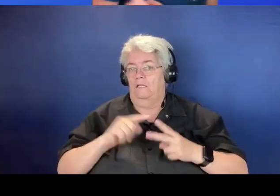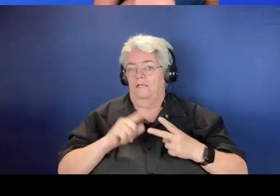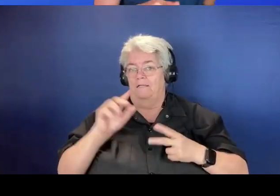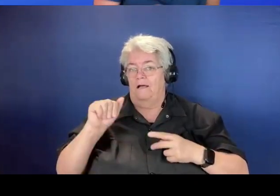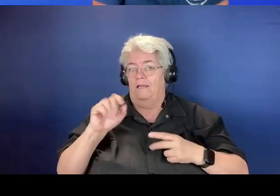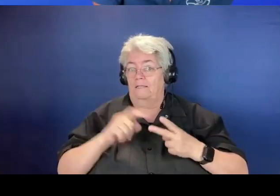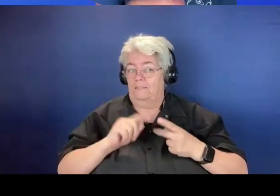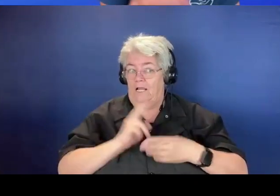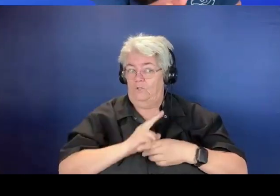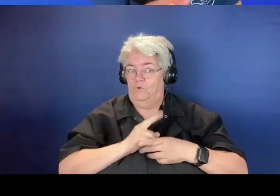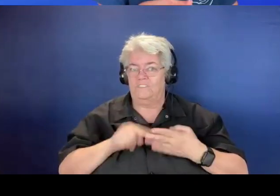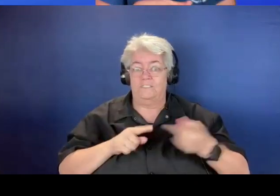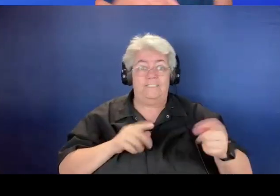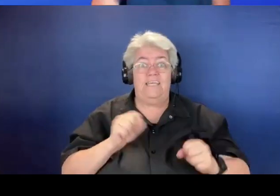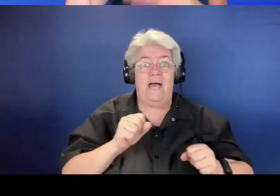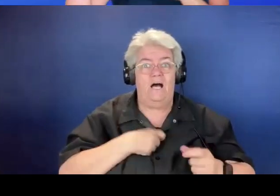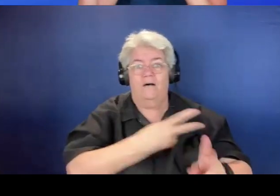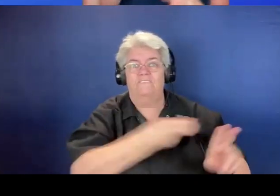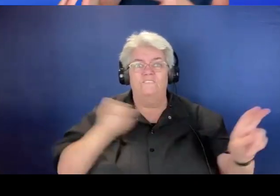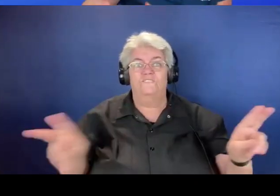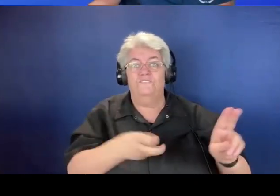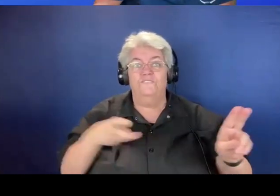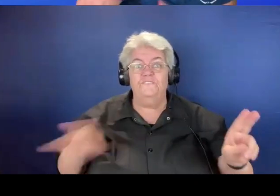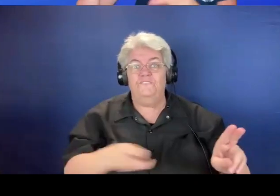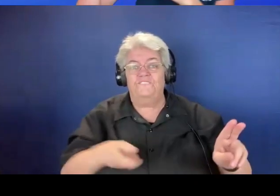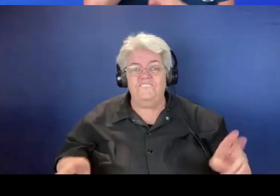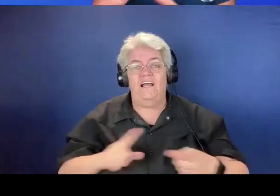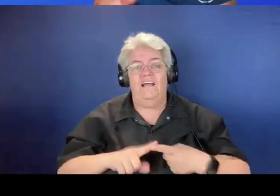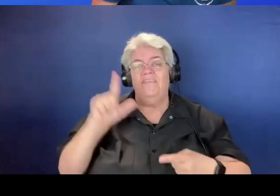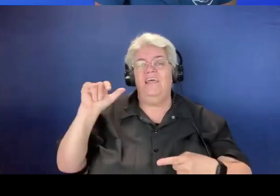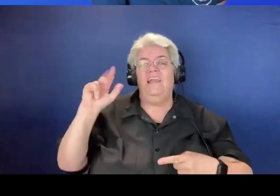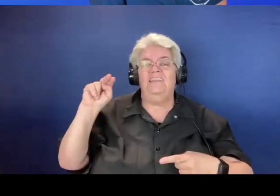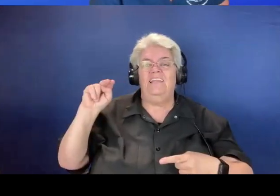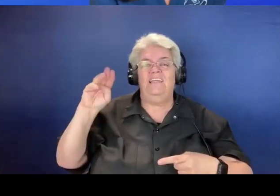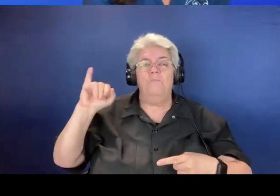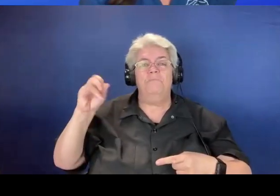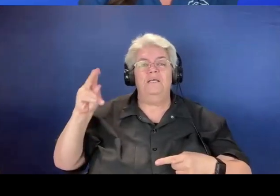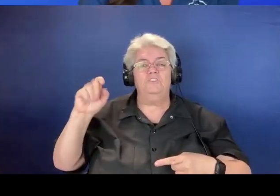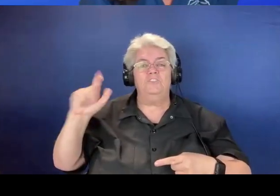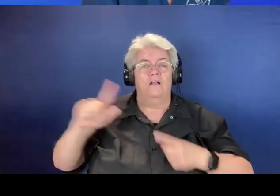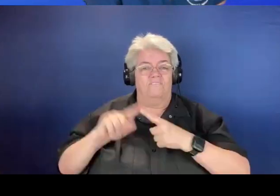And she's like, yeah. And I'm like, okay, great. And then I had Lynn look over some of Lynn Miskiel from Debbie School look over some of them, too.